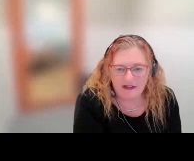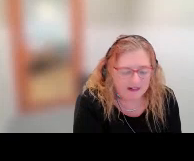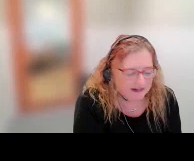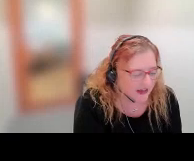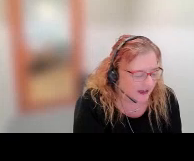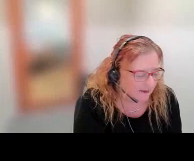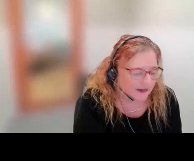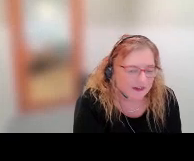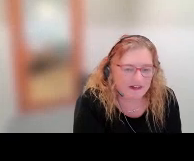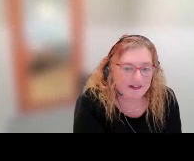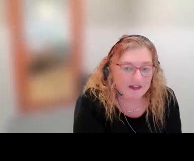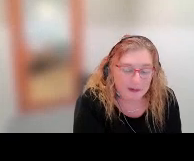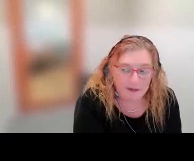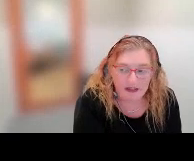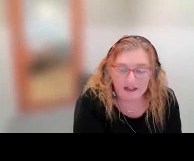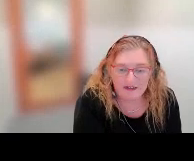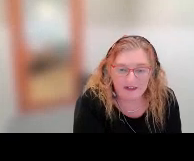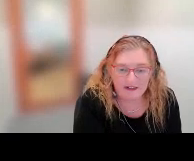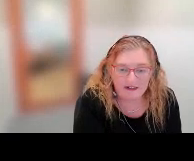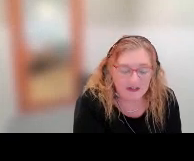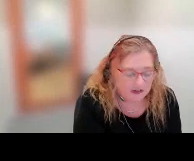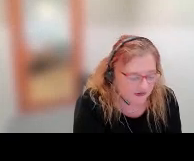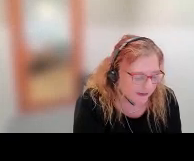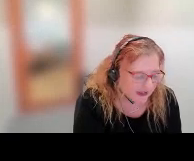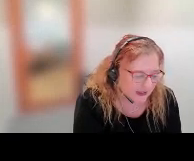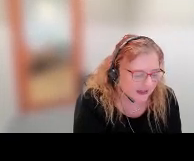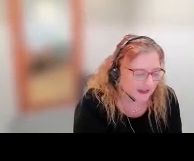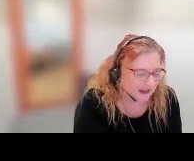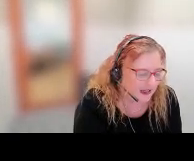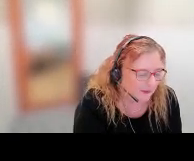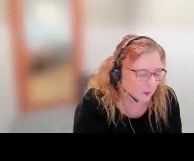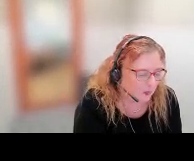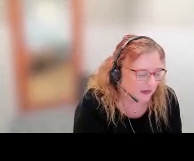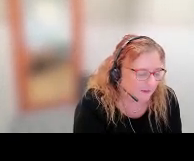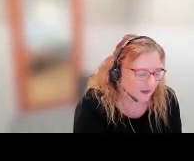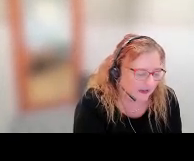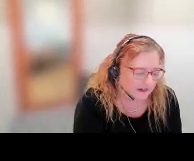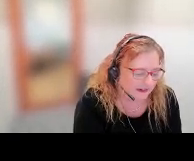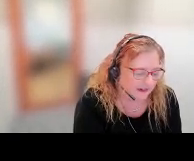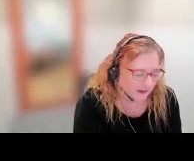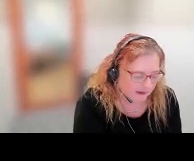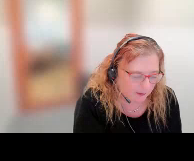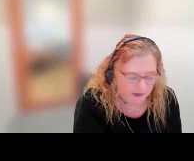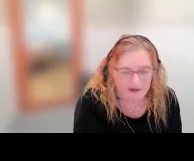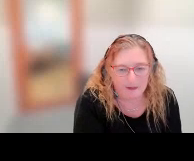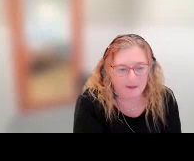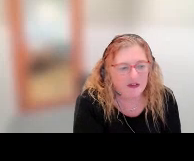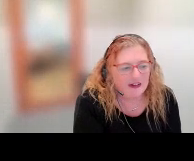so that's WA and Northern Territory in particular – will follow as soon as possible.